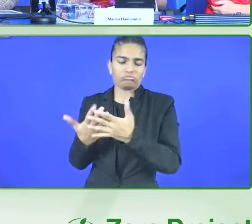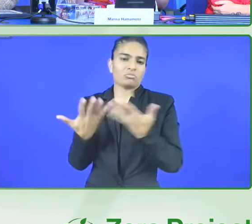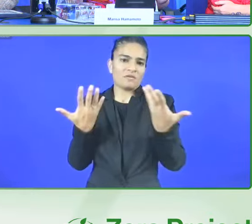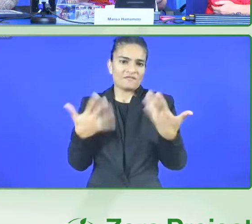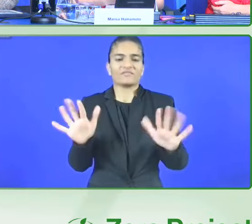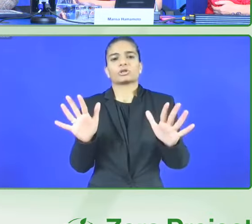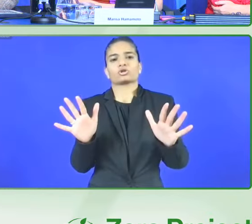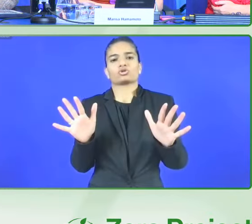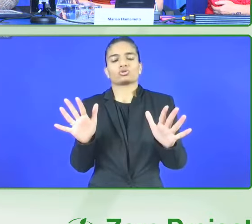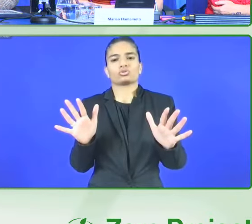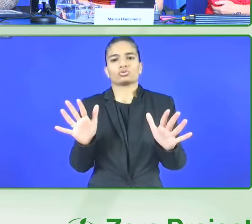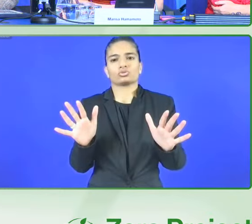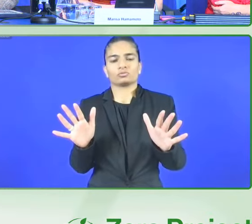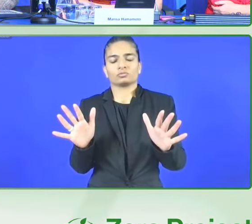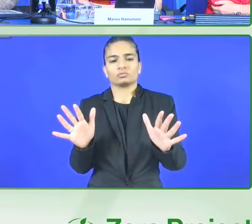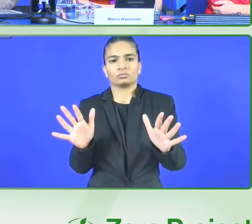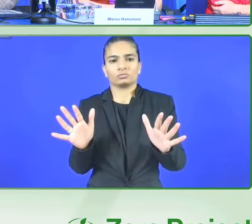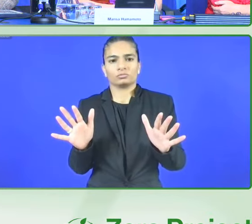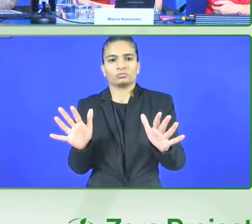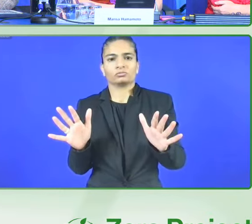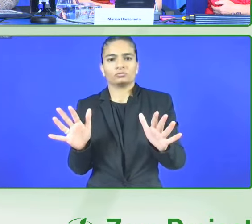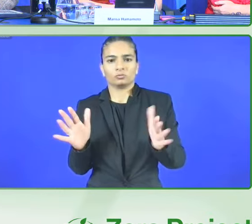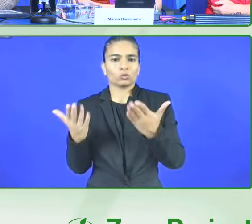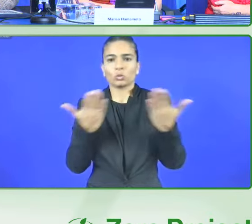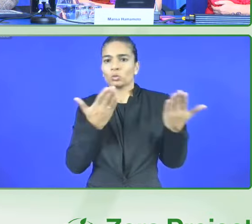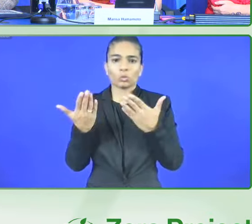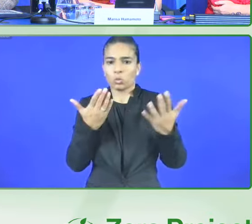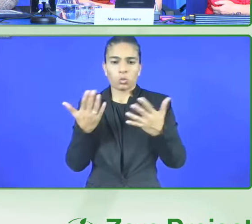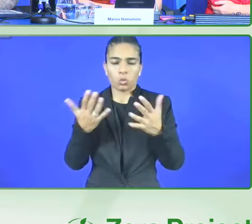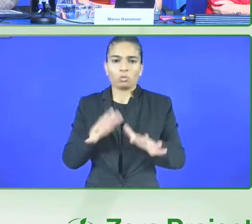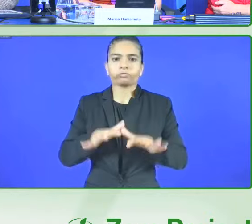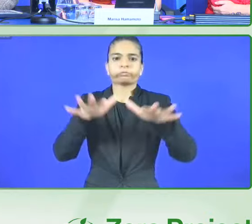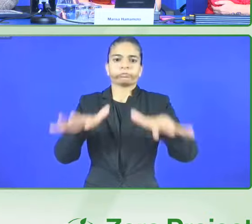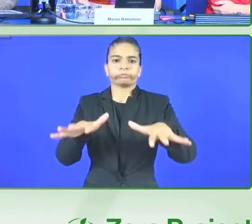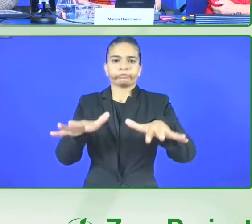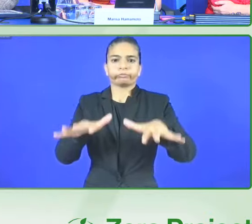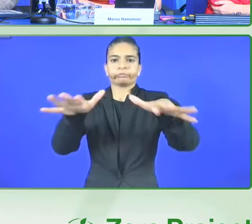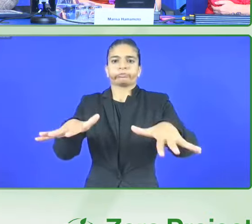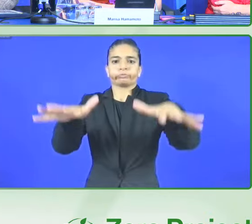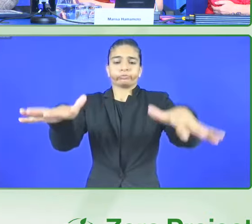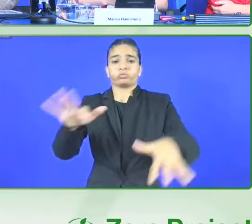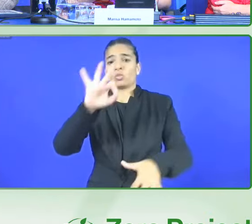arts, and creativity play a role.